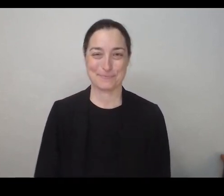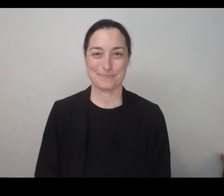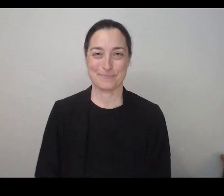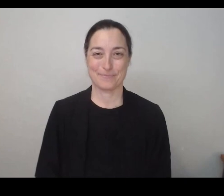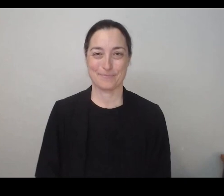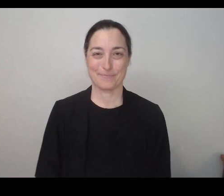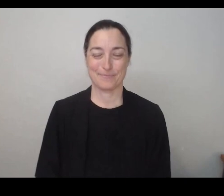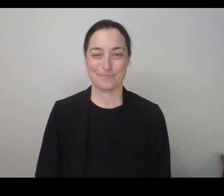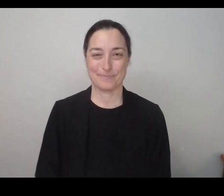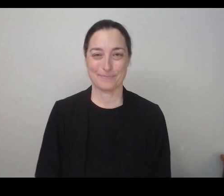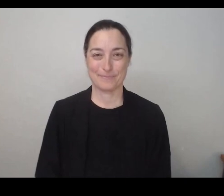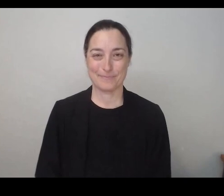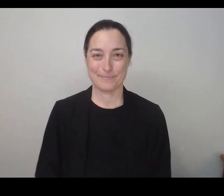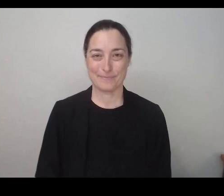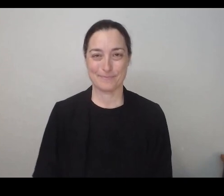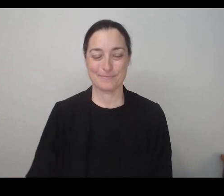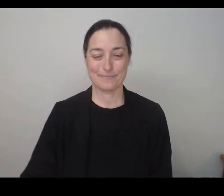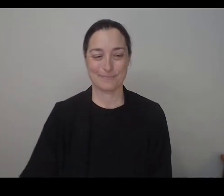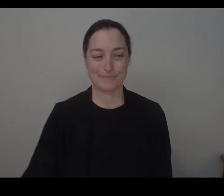(audience applauds)